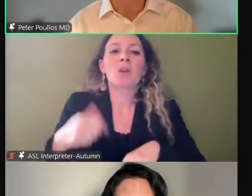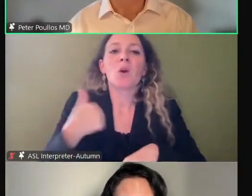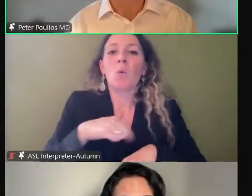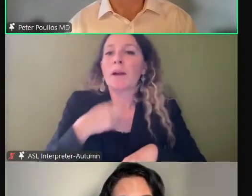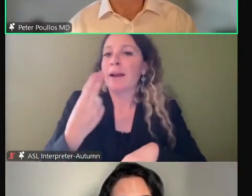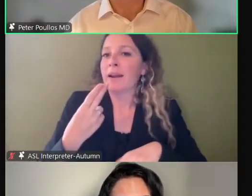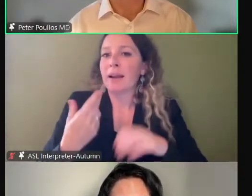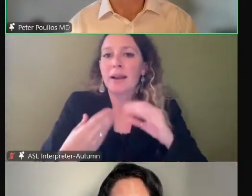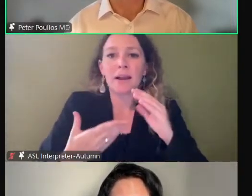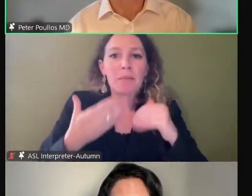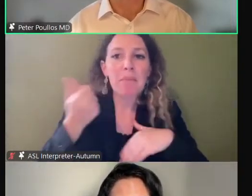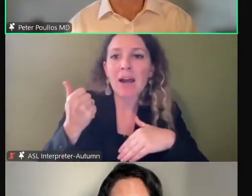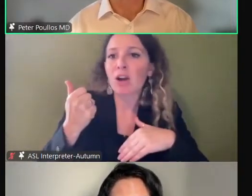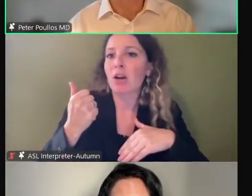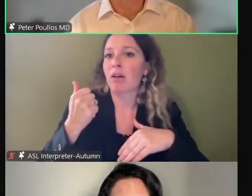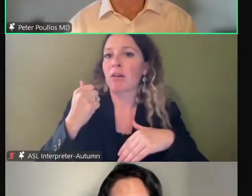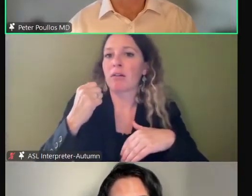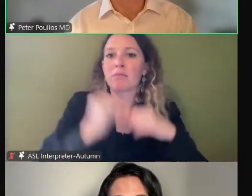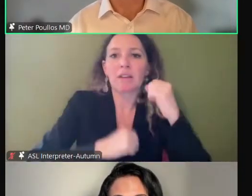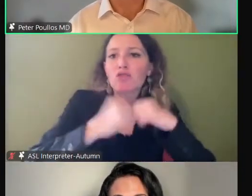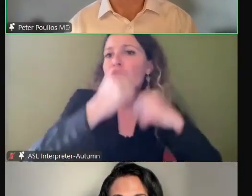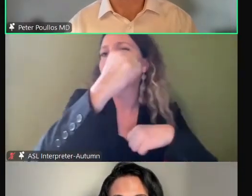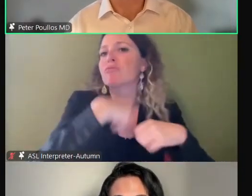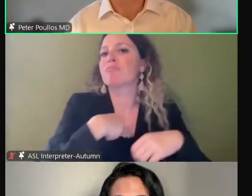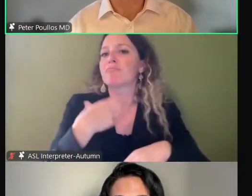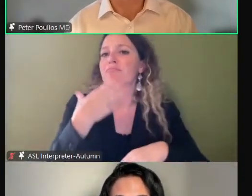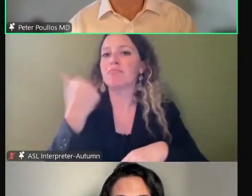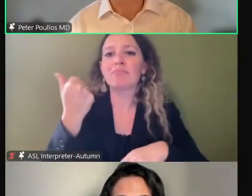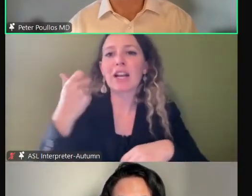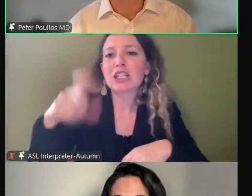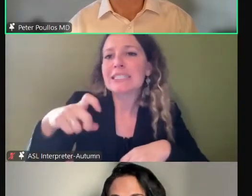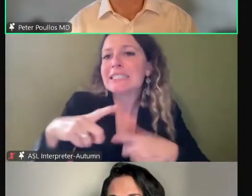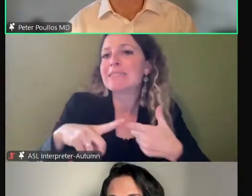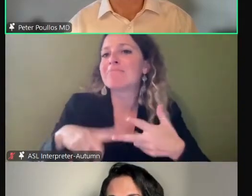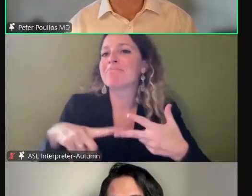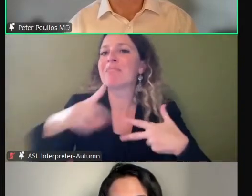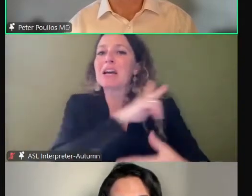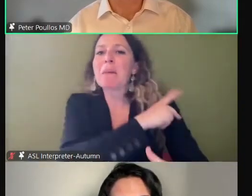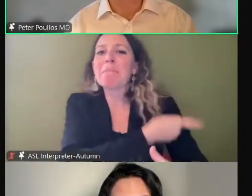better understanding of our needs, and better training of patients and providers and health